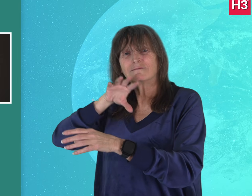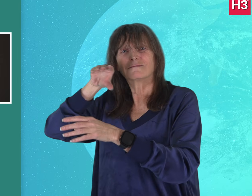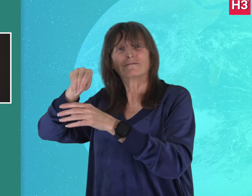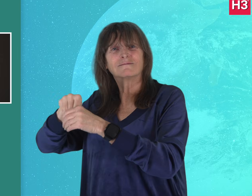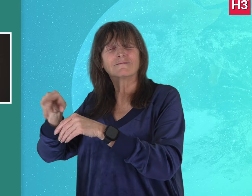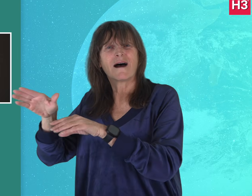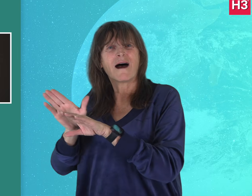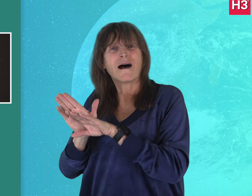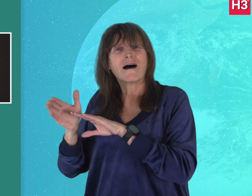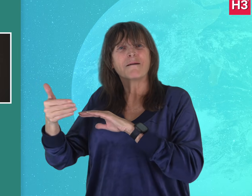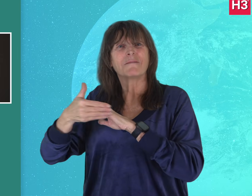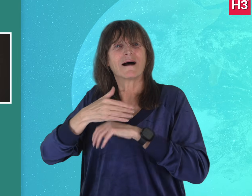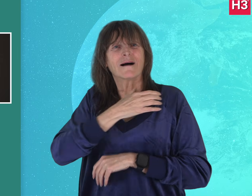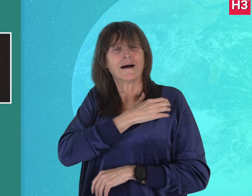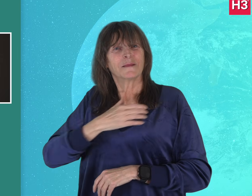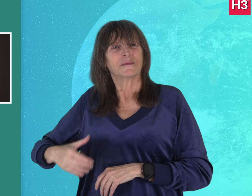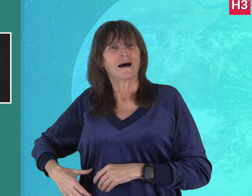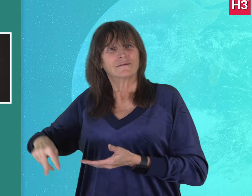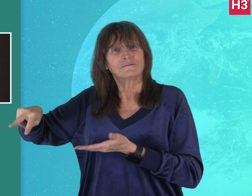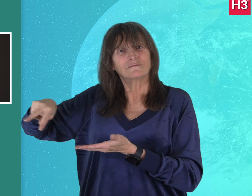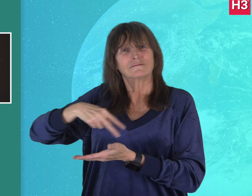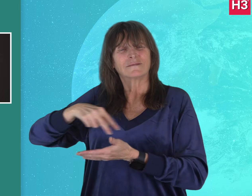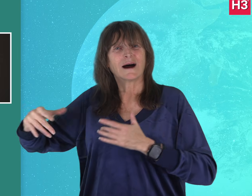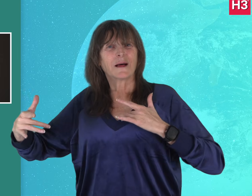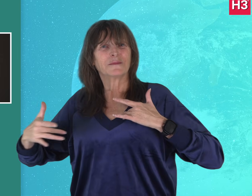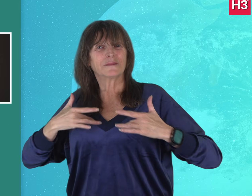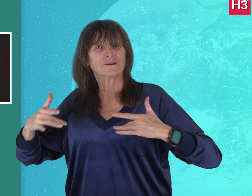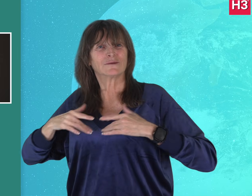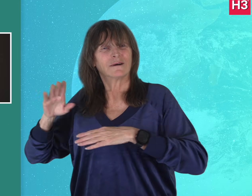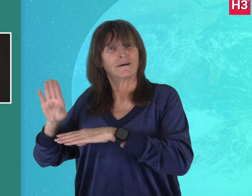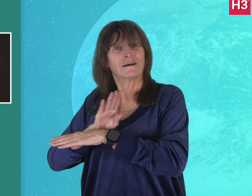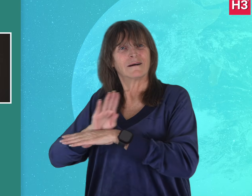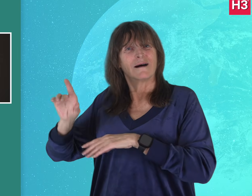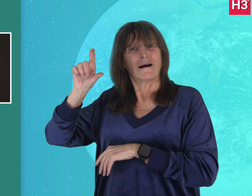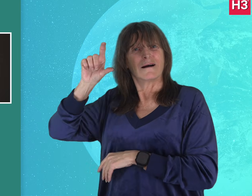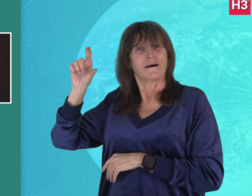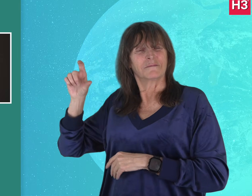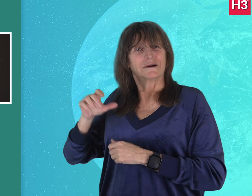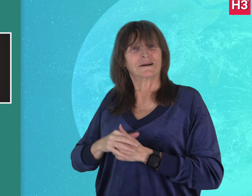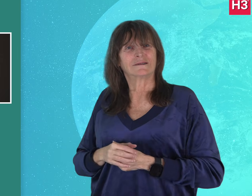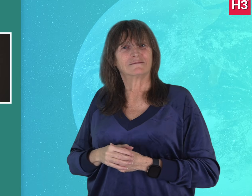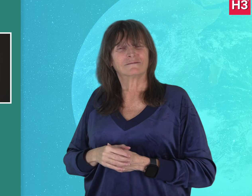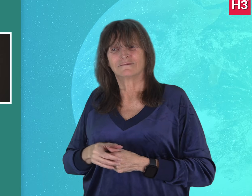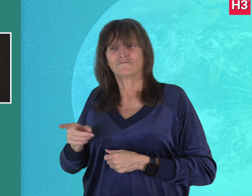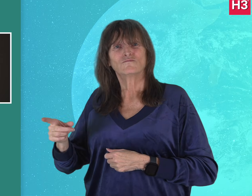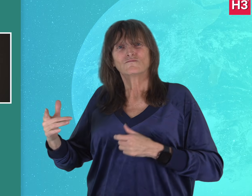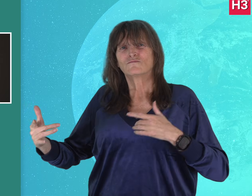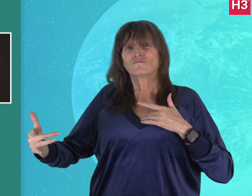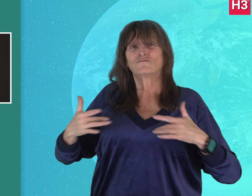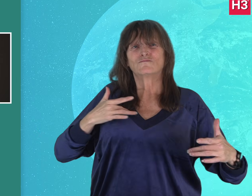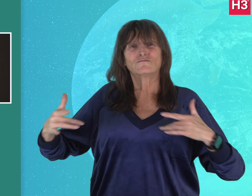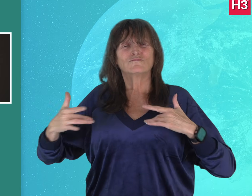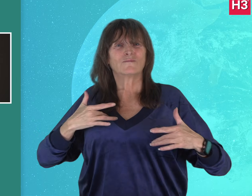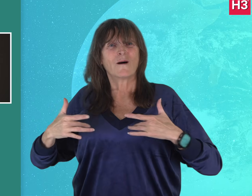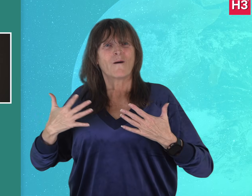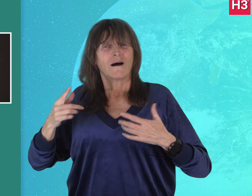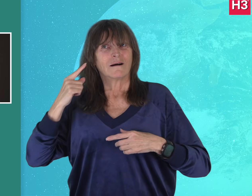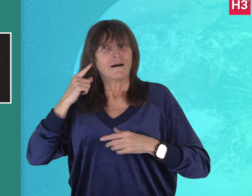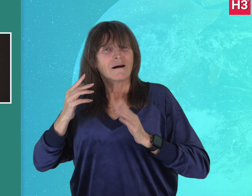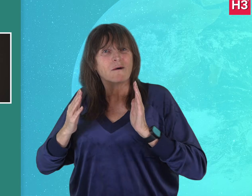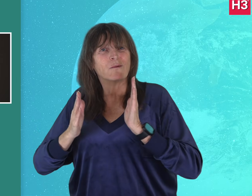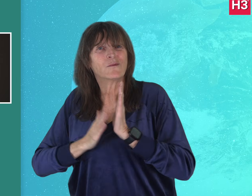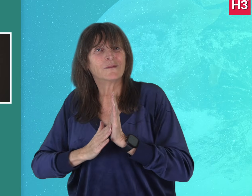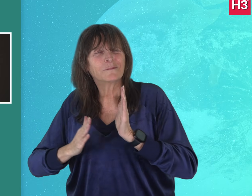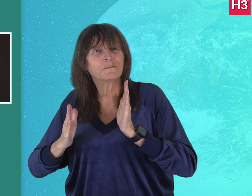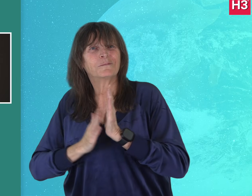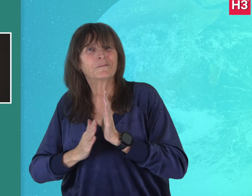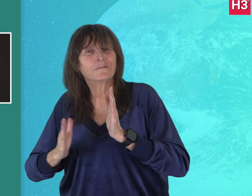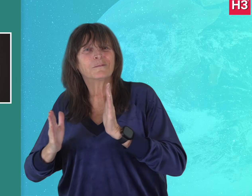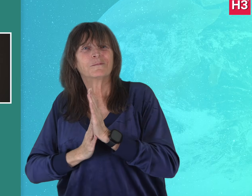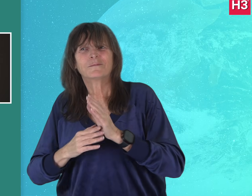joined Jamaica’s National Dance Theater Company. He performs